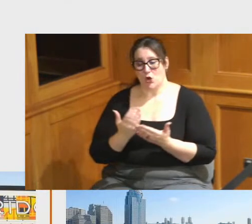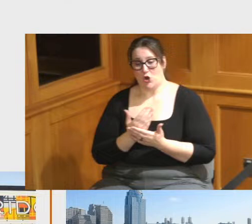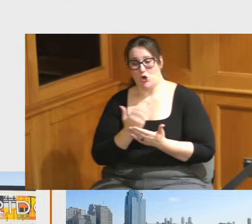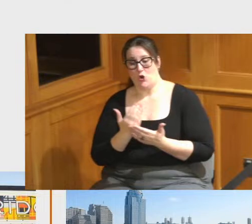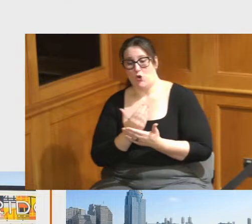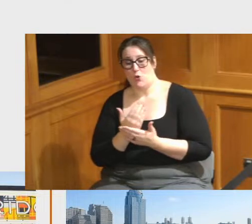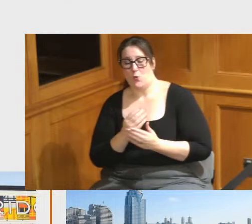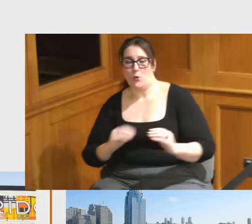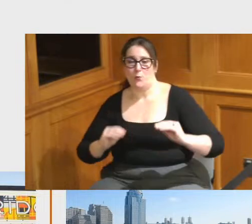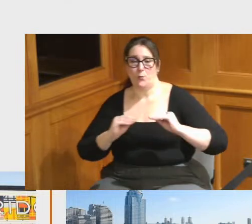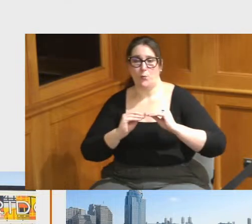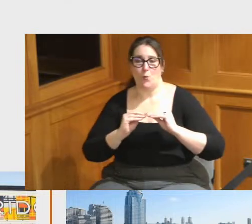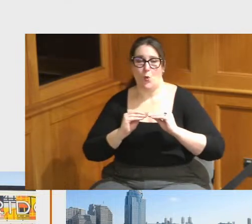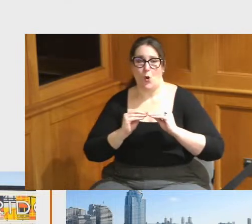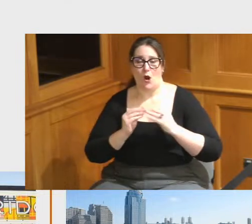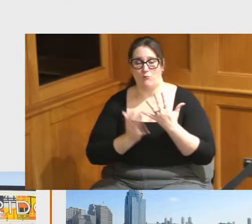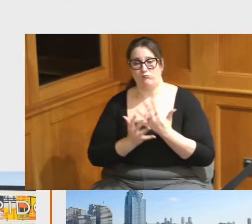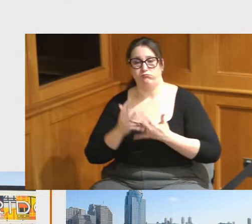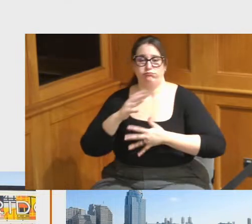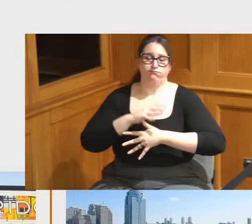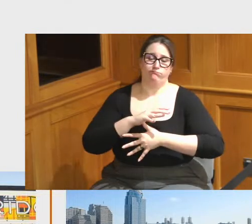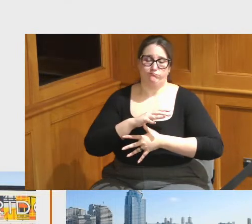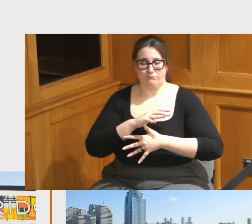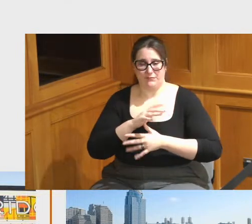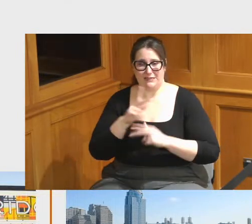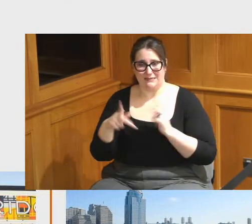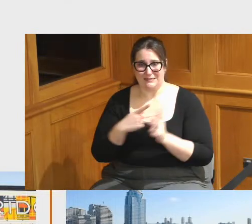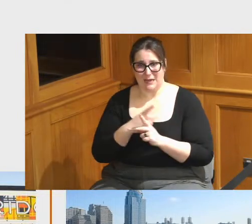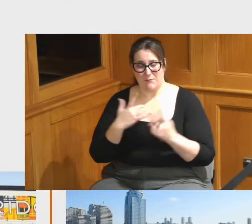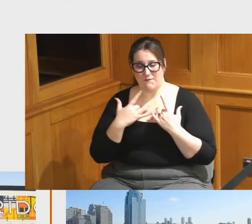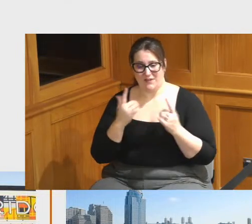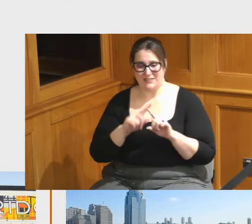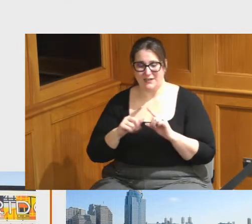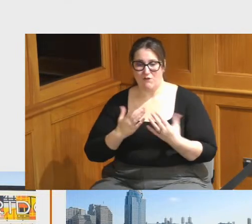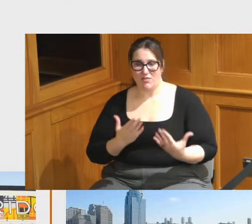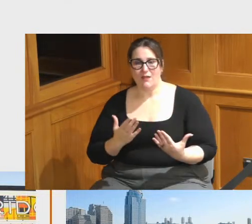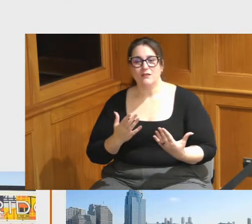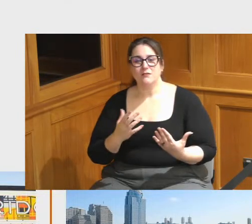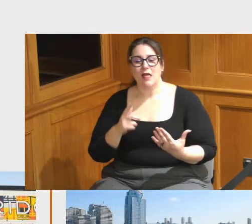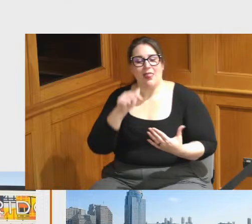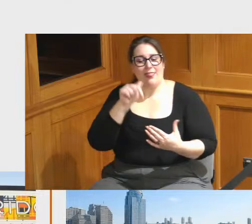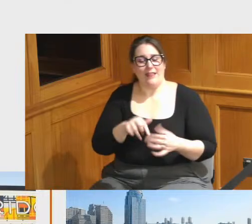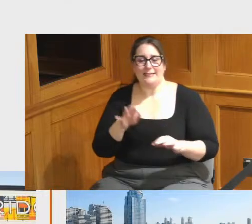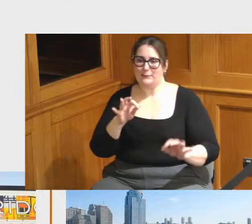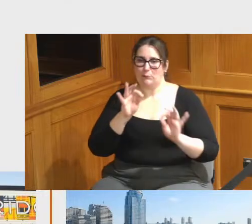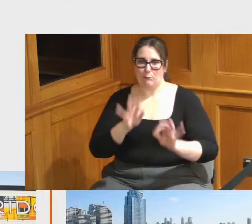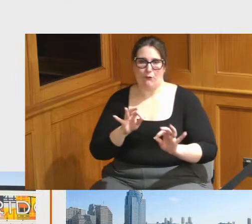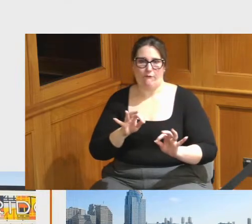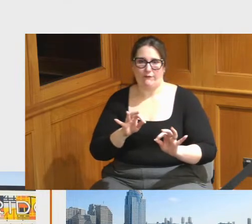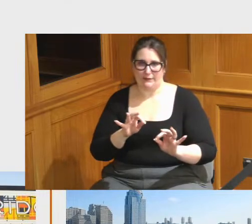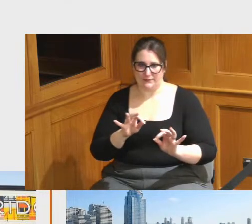more premium types of of density and residential product. And so in many ways we're trading on on